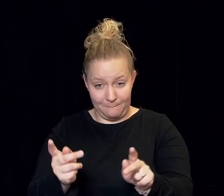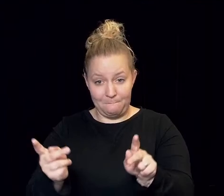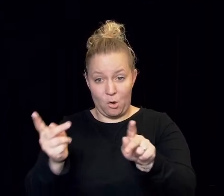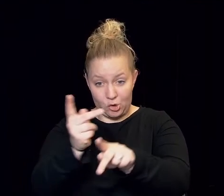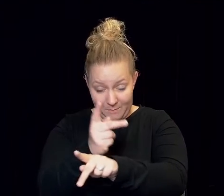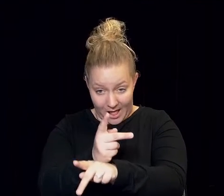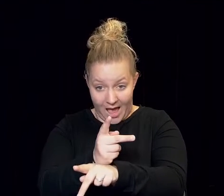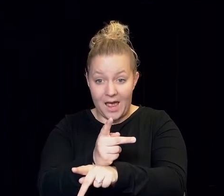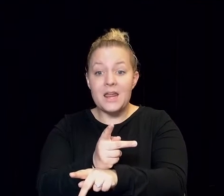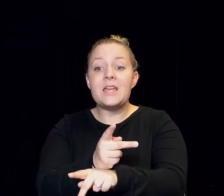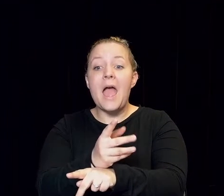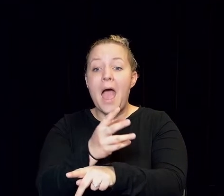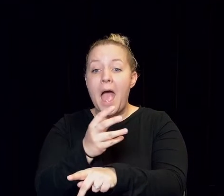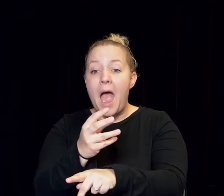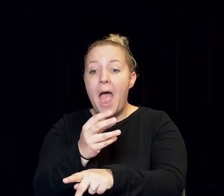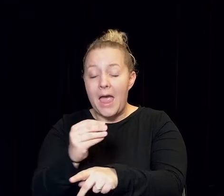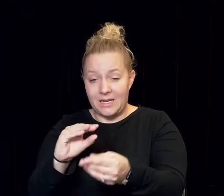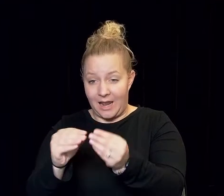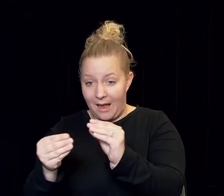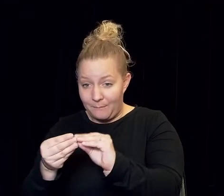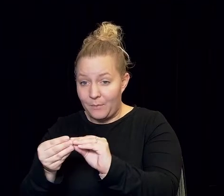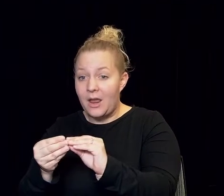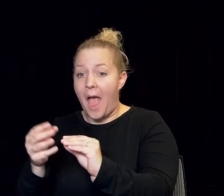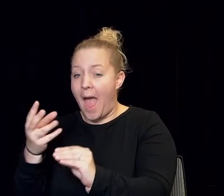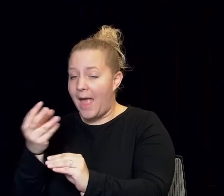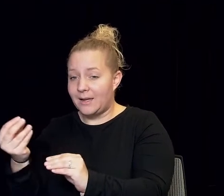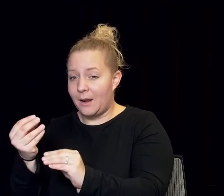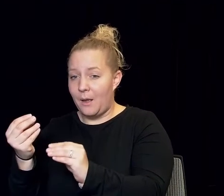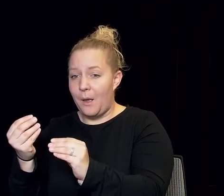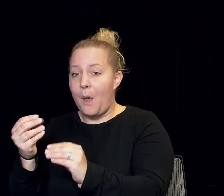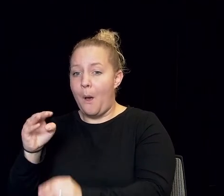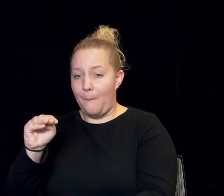it's multiplicative inverse. Okay, well so obviously we need to know what multiplicative inverse means,